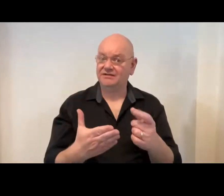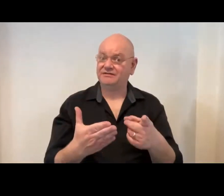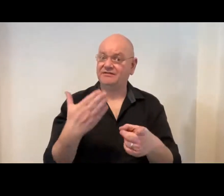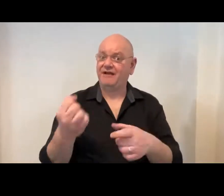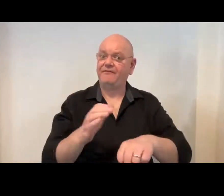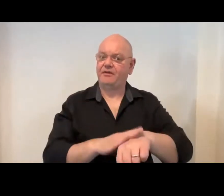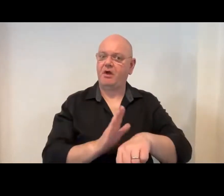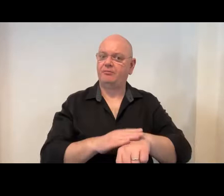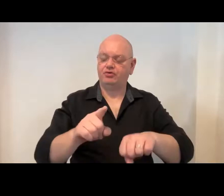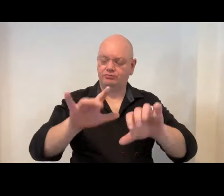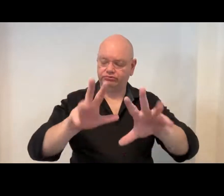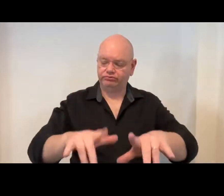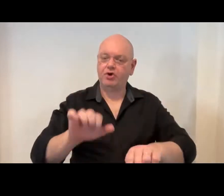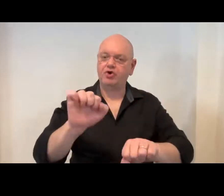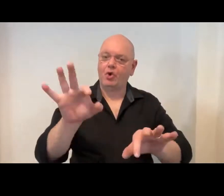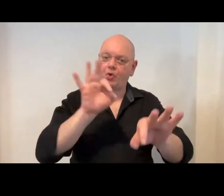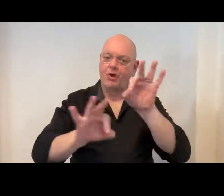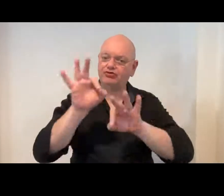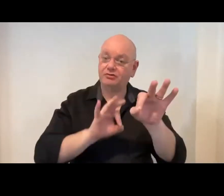consumption and experience. So, lots to think about.